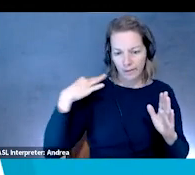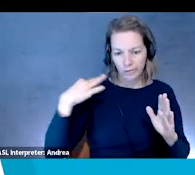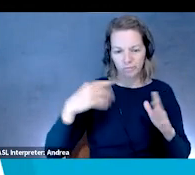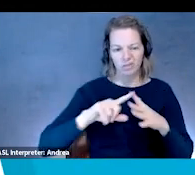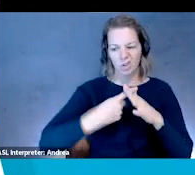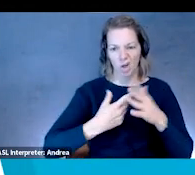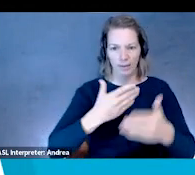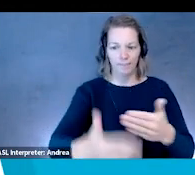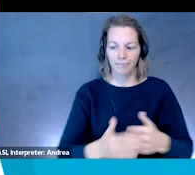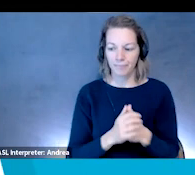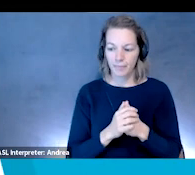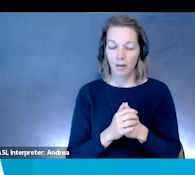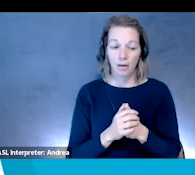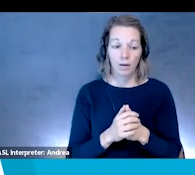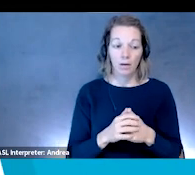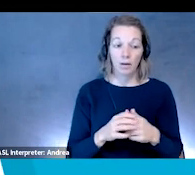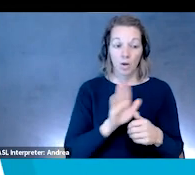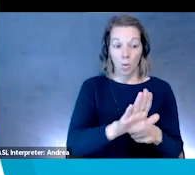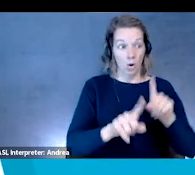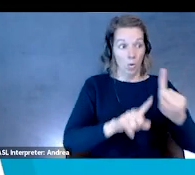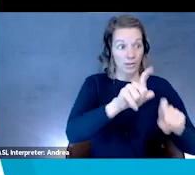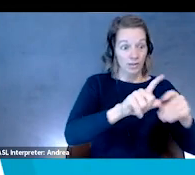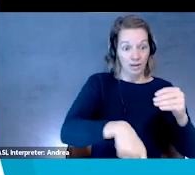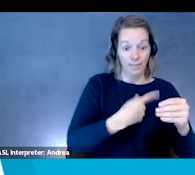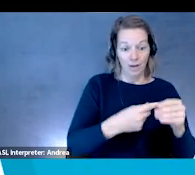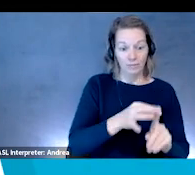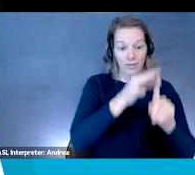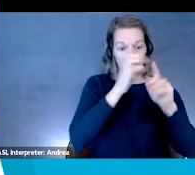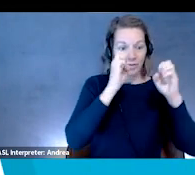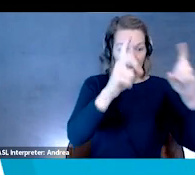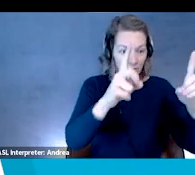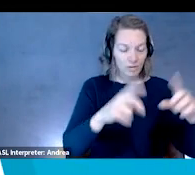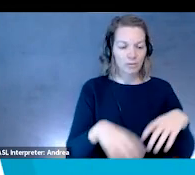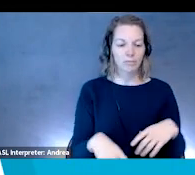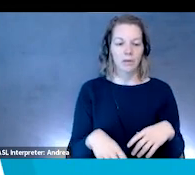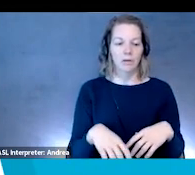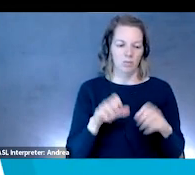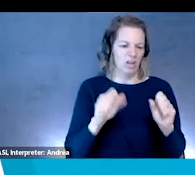YOUNGER. AND IN THE COMMUNITY, GETTING CONNECTED WITH THE DRS OFFICE AND FILLING OUT THE